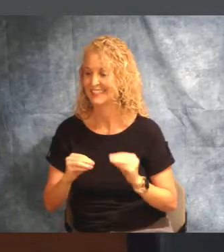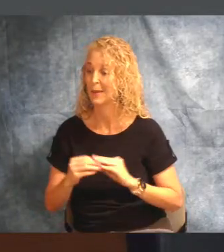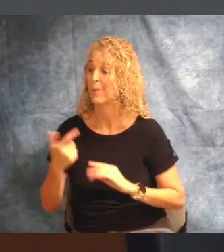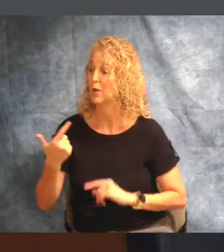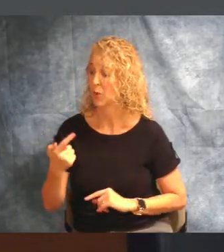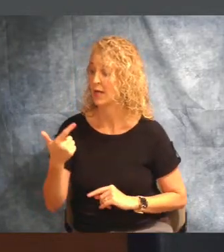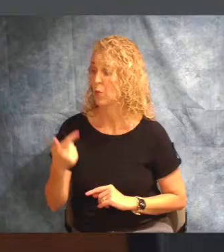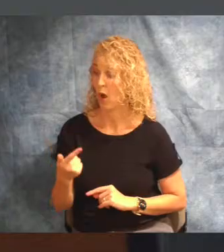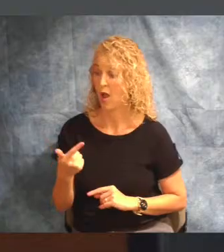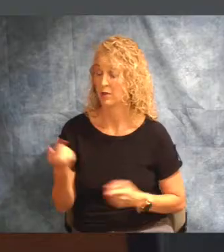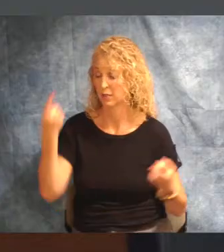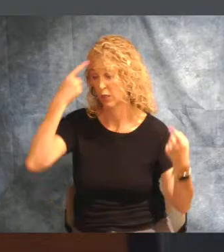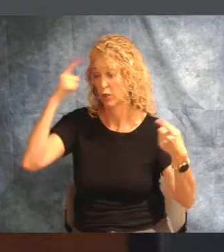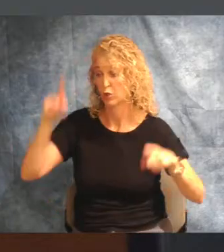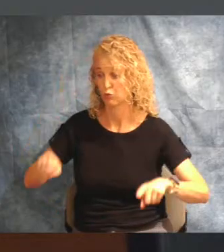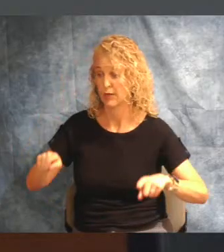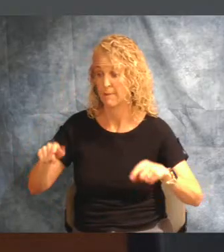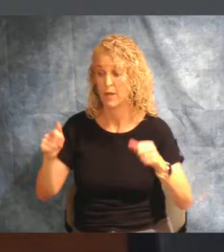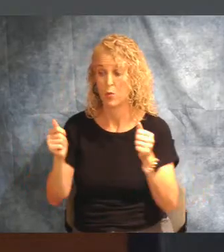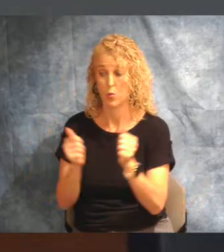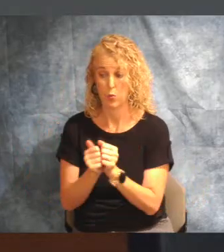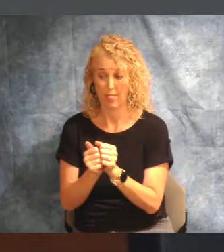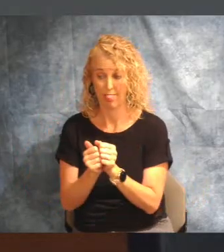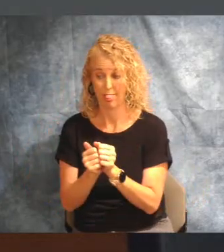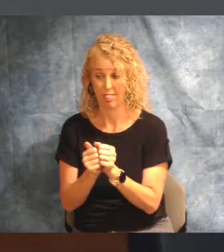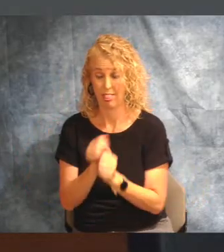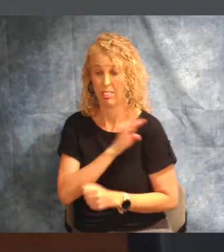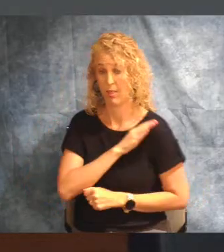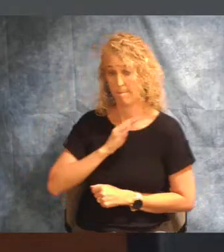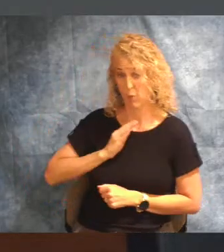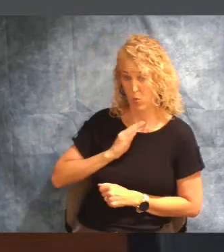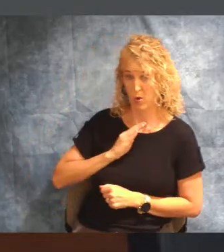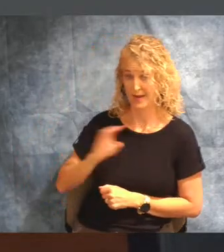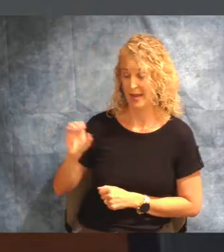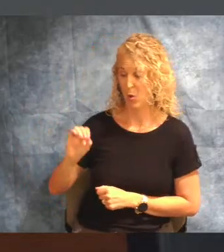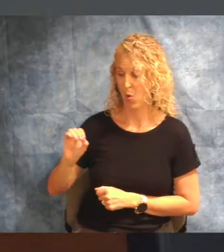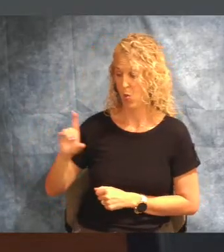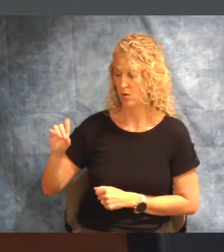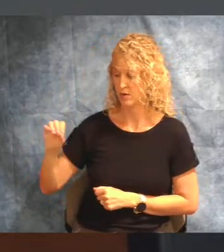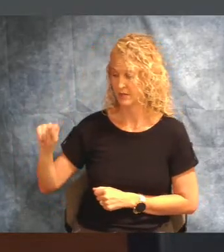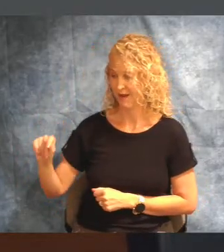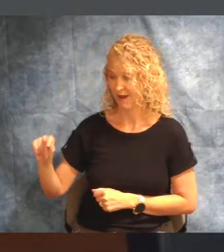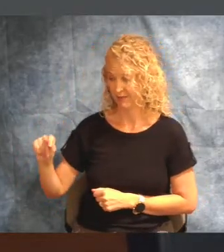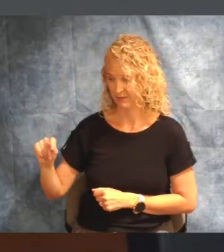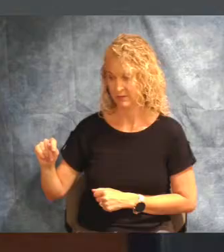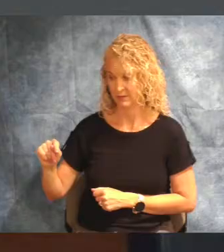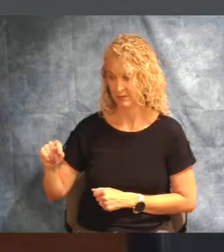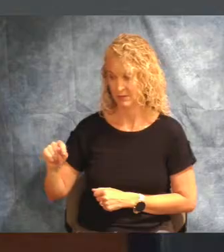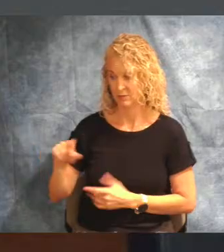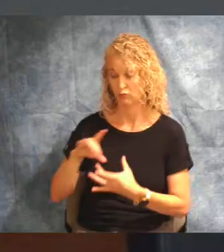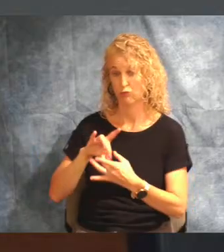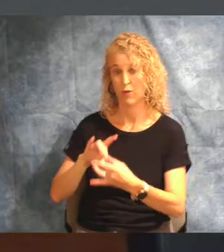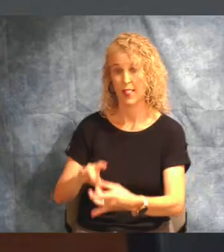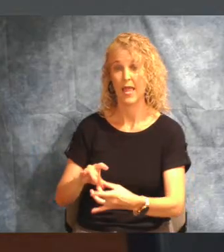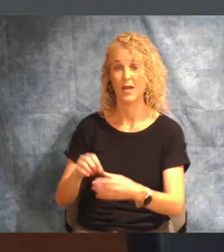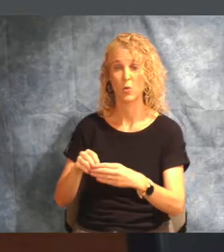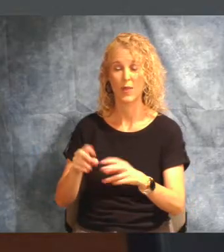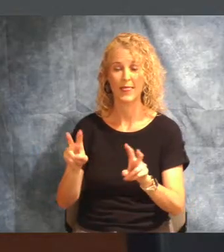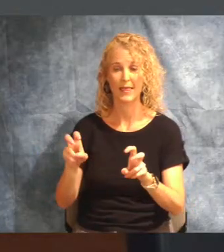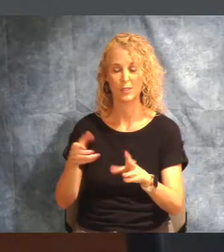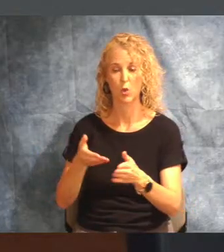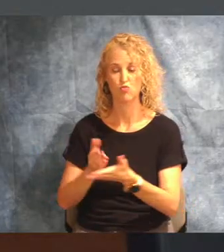is an agreement between the Board and ODOT. this is for just a right of entry access agreement with